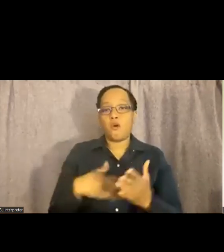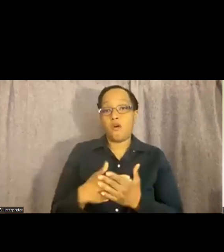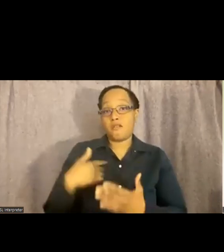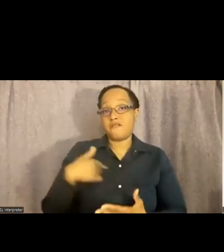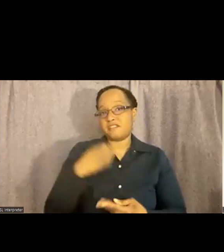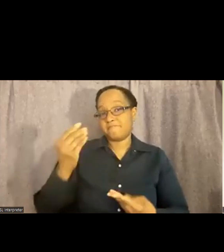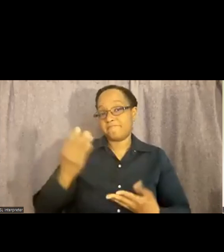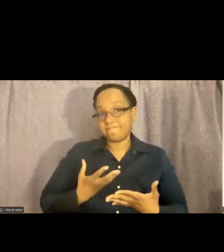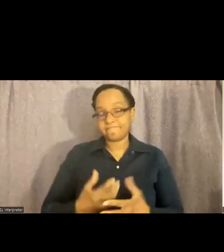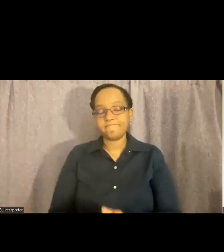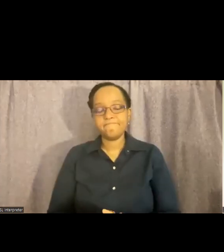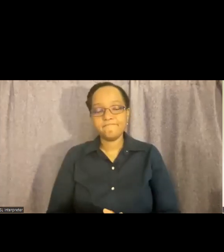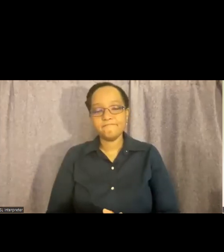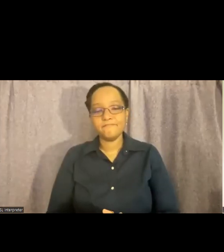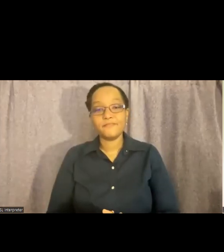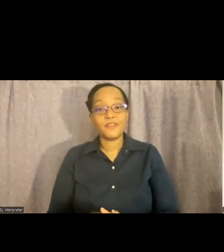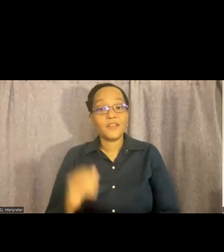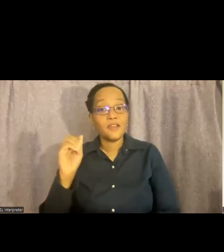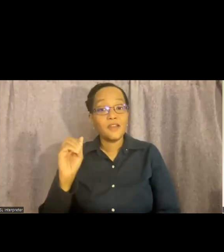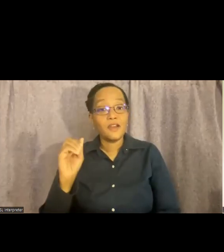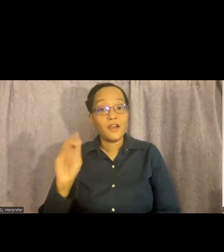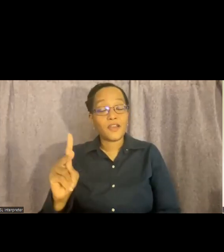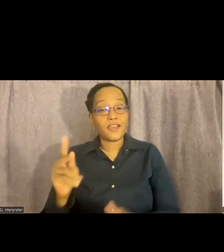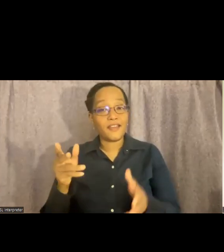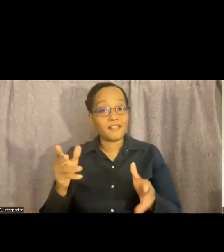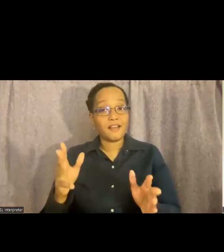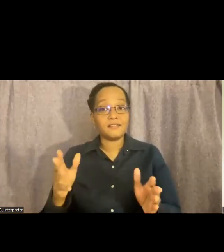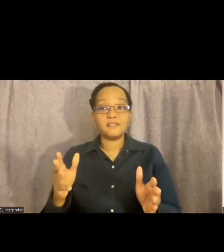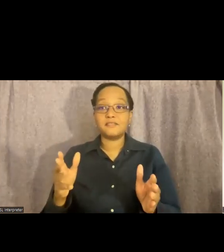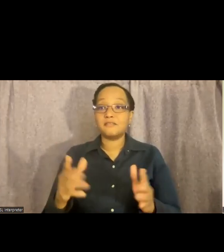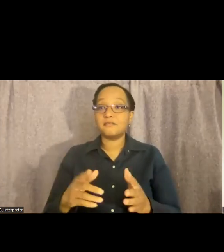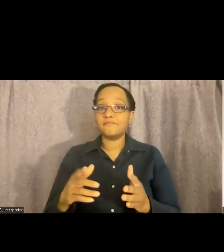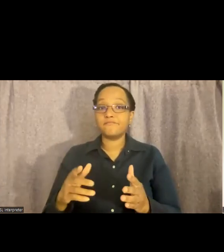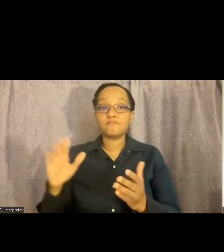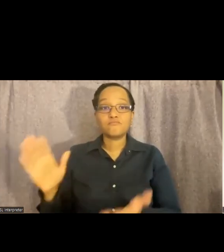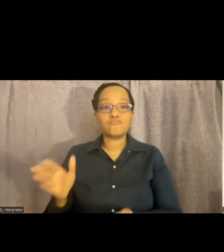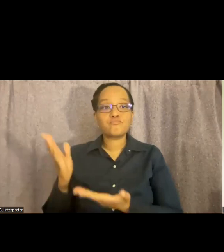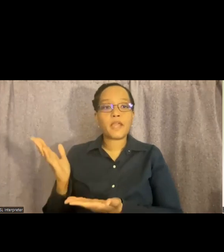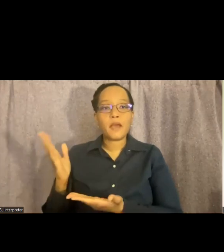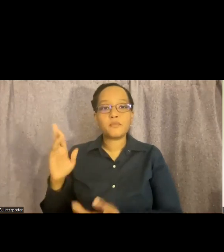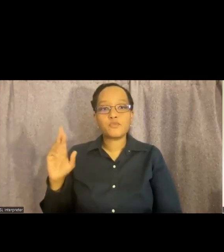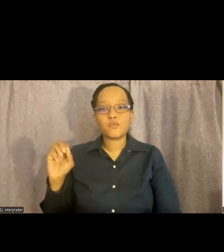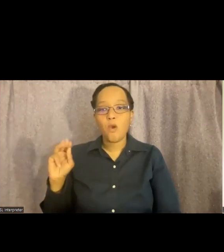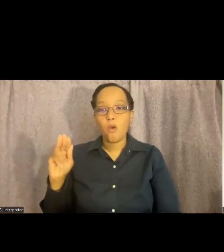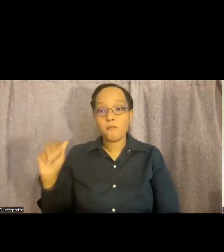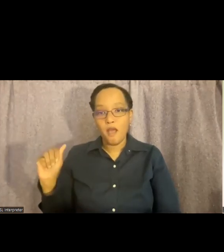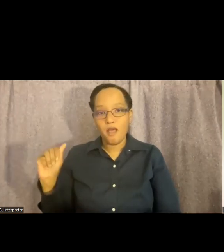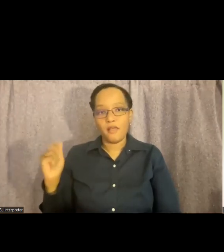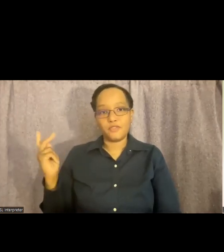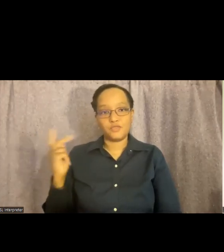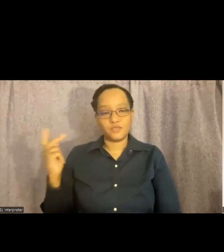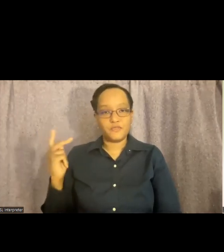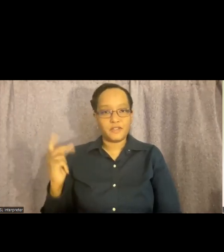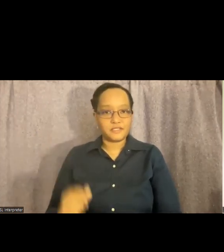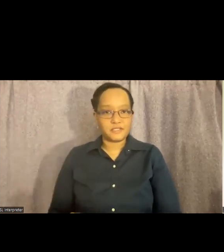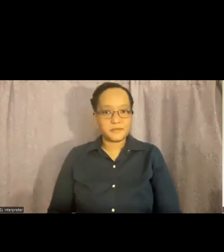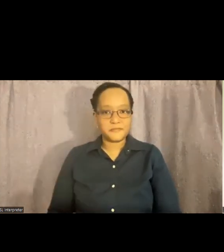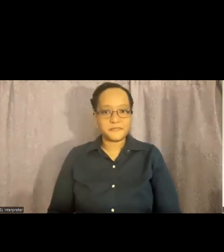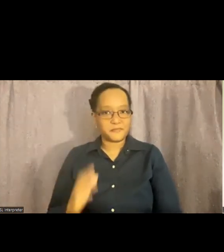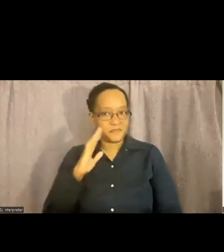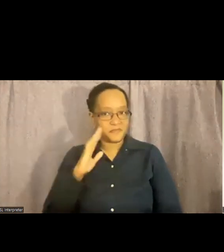Alright , let's bring up Roma and the two of us will get her started.